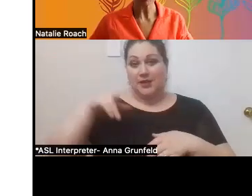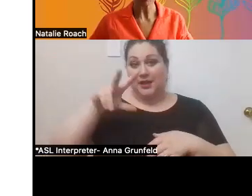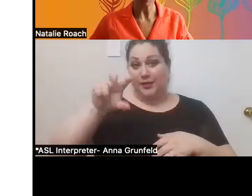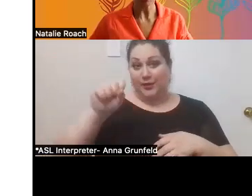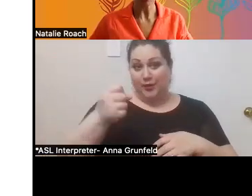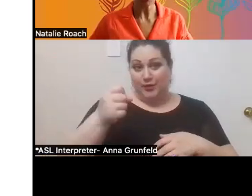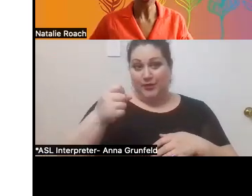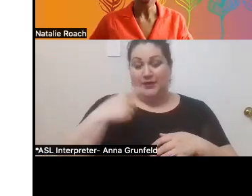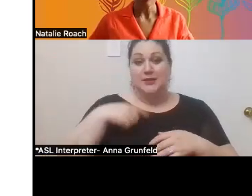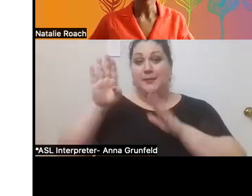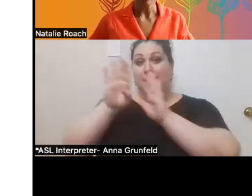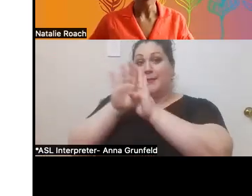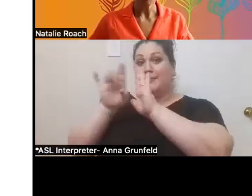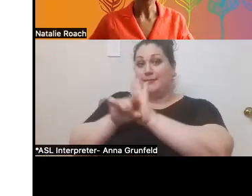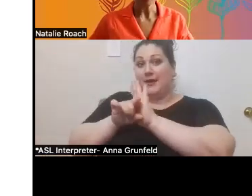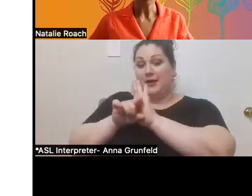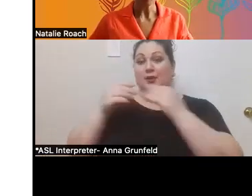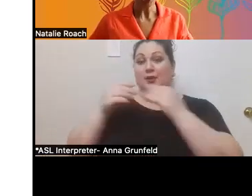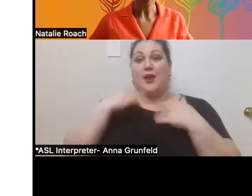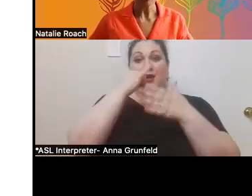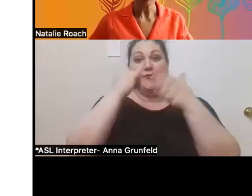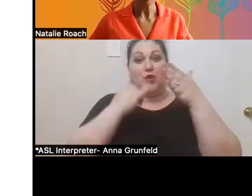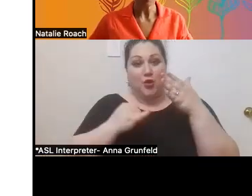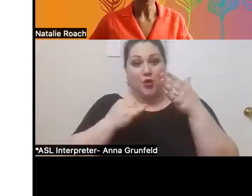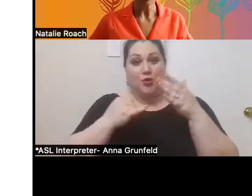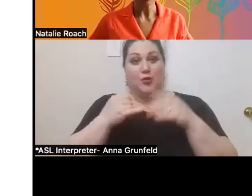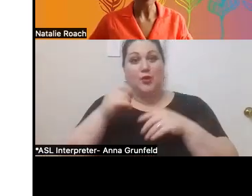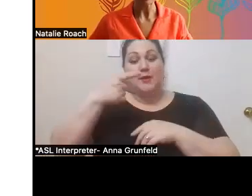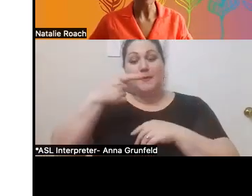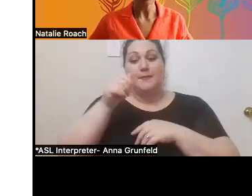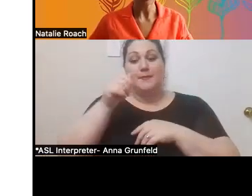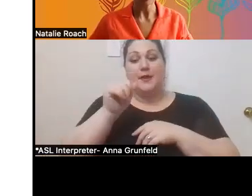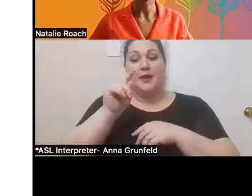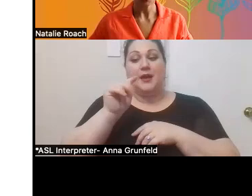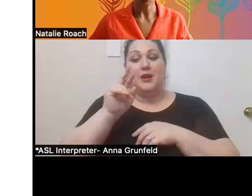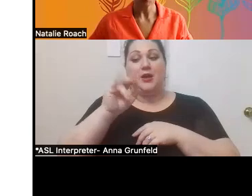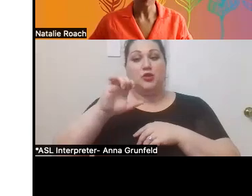Patrick Hunter that celebrates pride as well as indigenous history month.